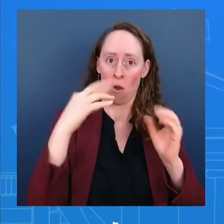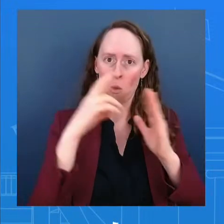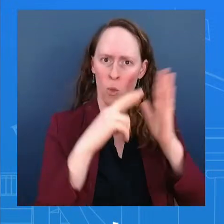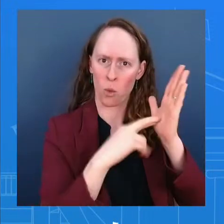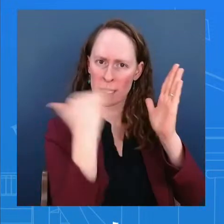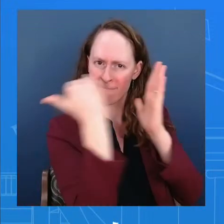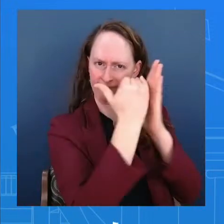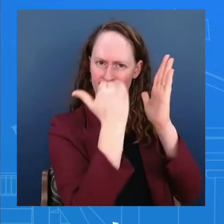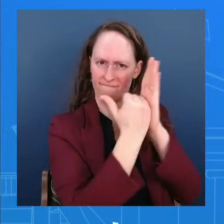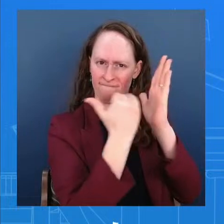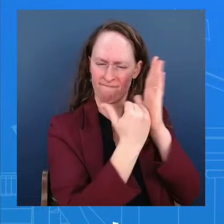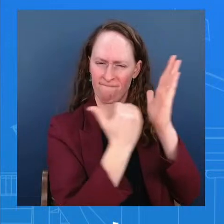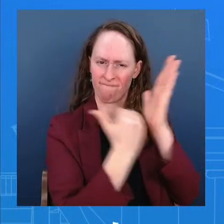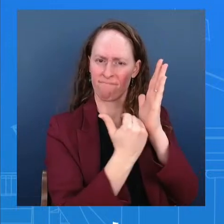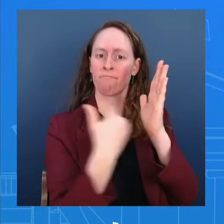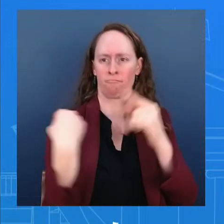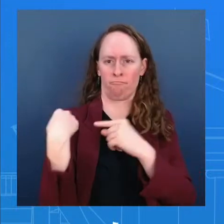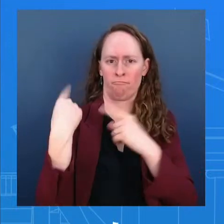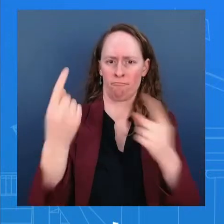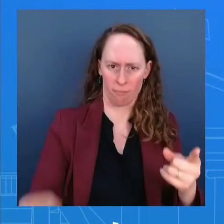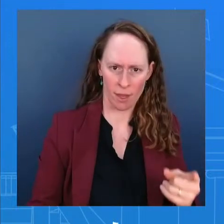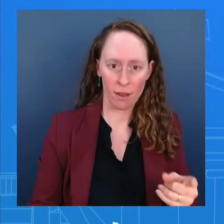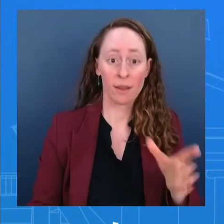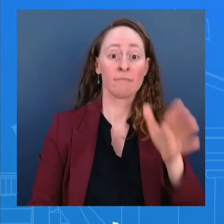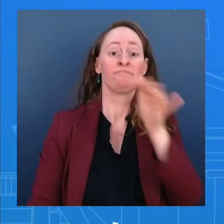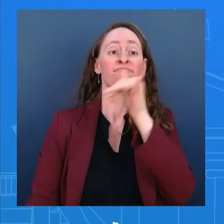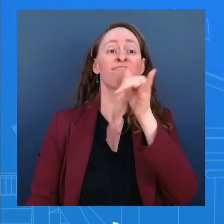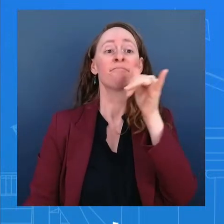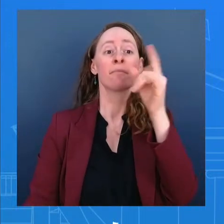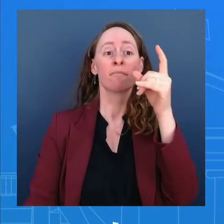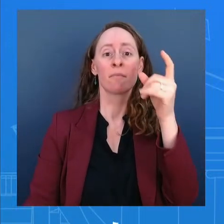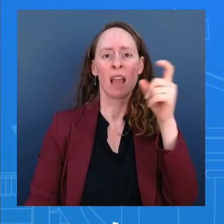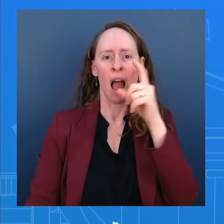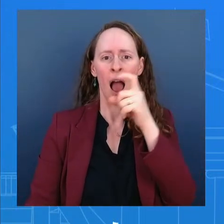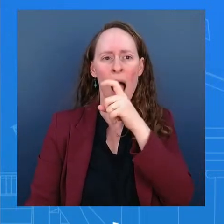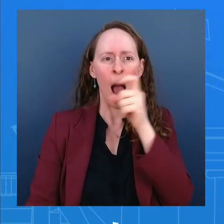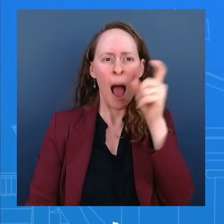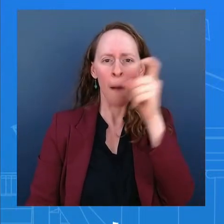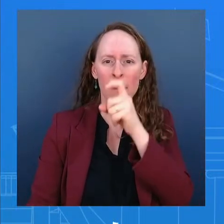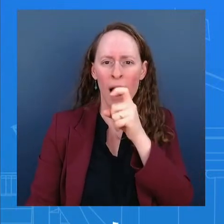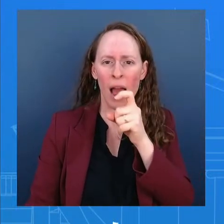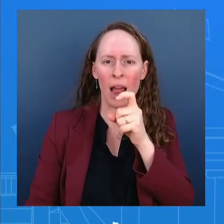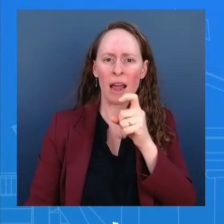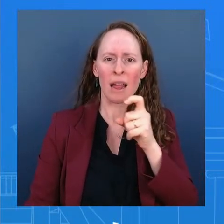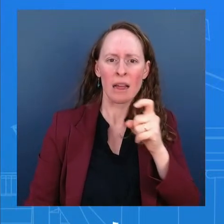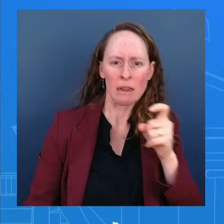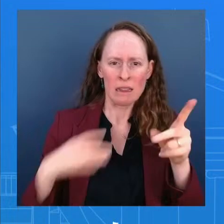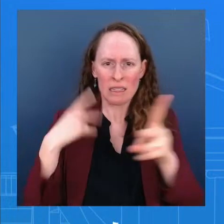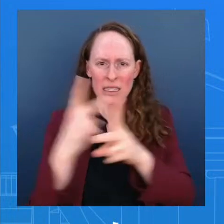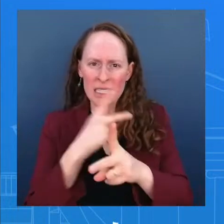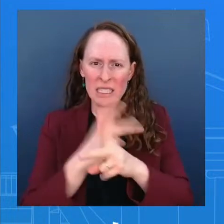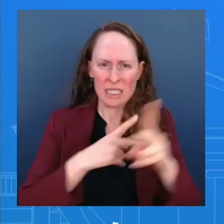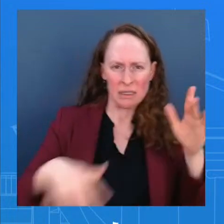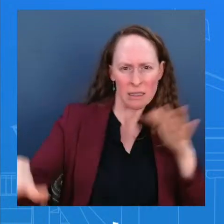because we’re trying to strike the right balance between ensuring that the frontier of AI stays in the United States of America